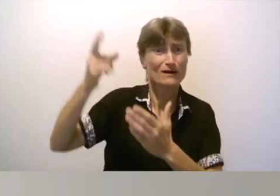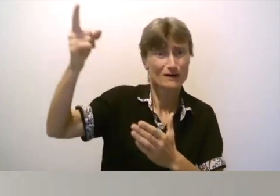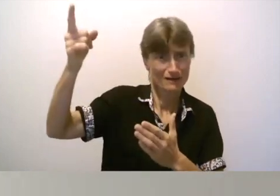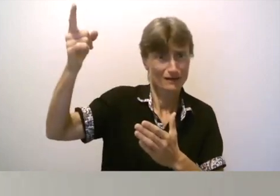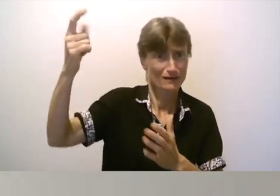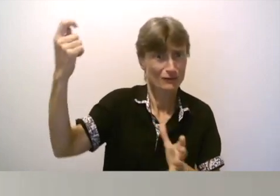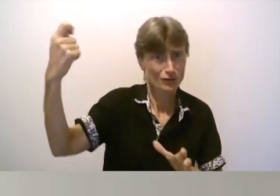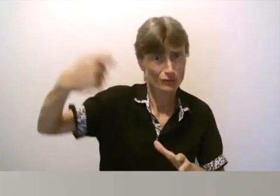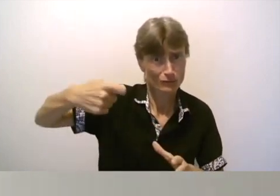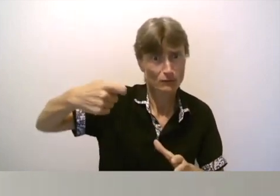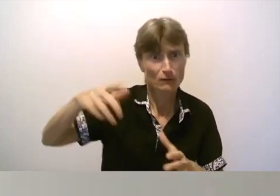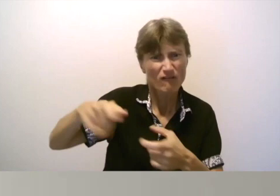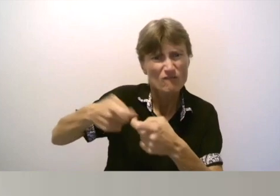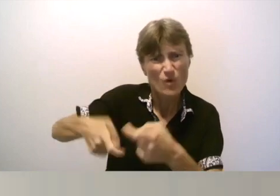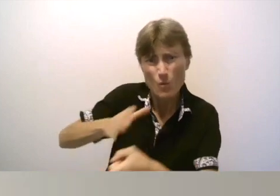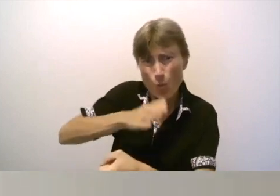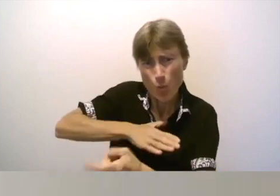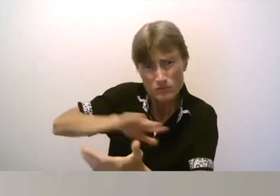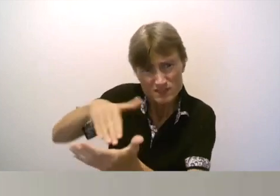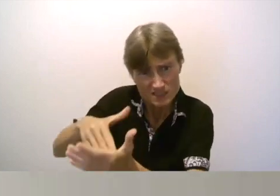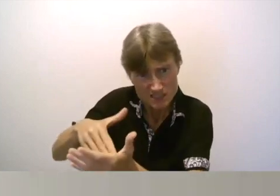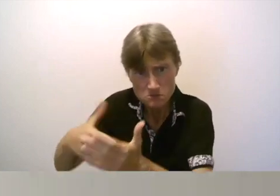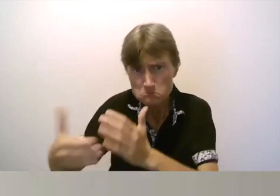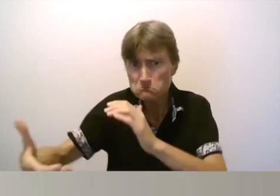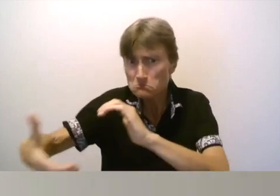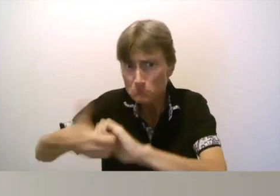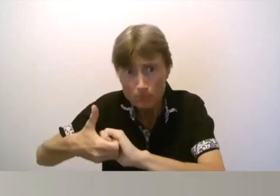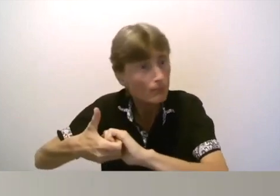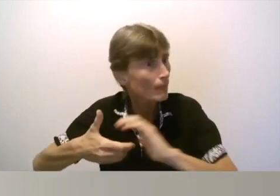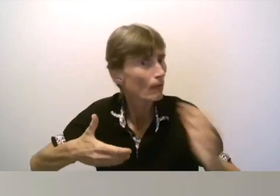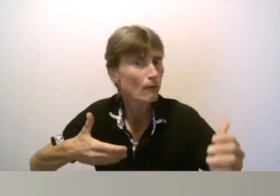women's center disability action hall um i am actually